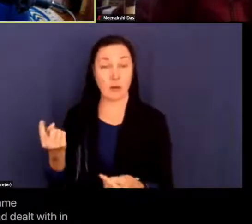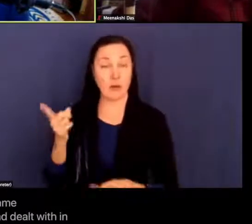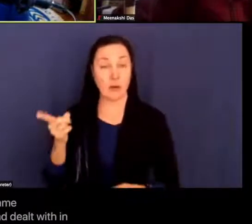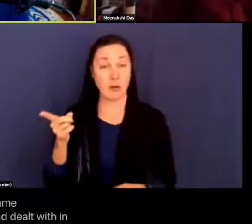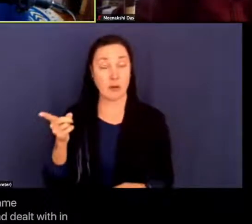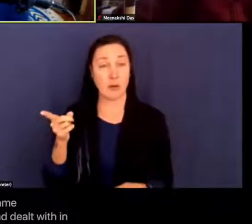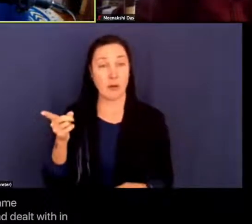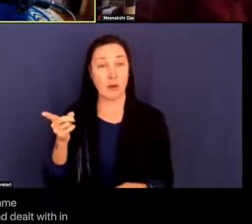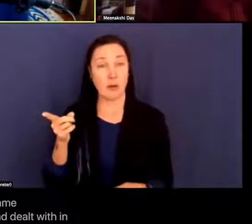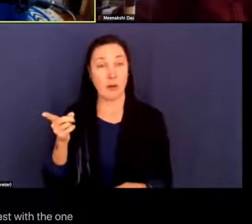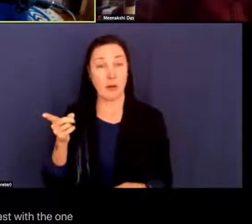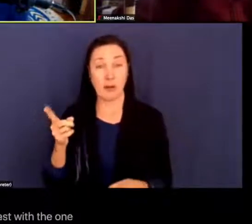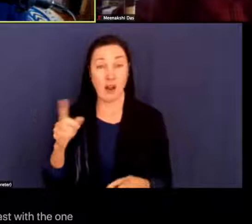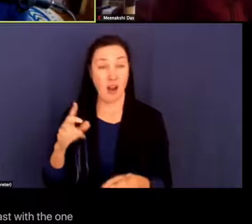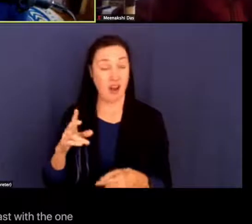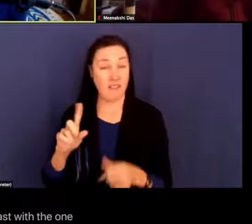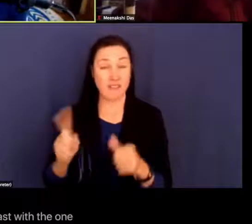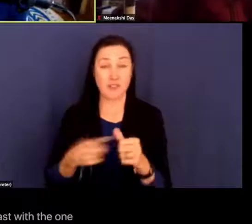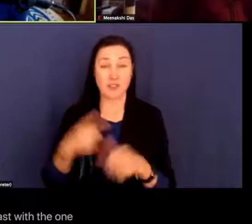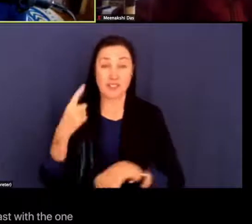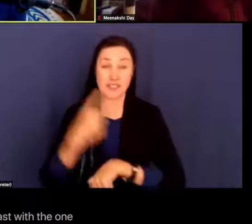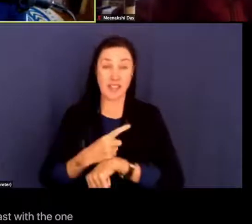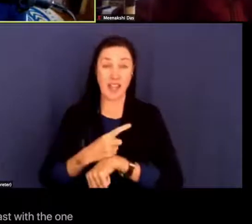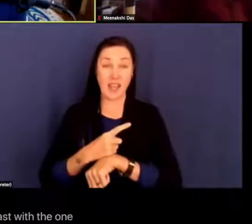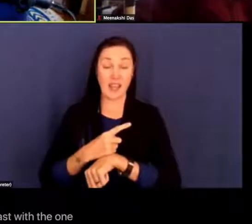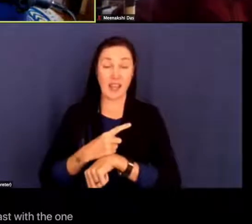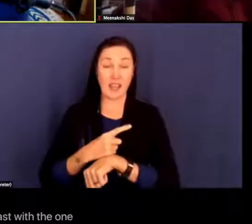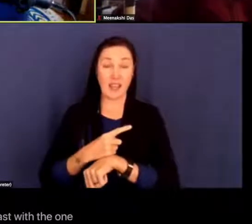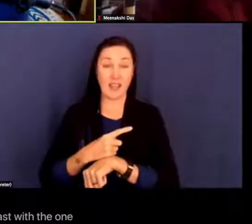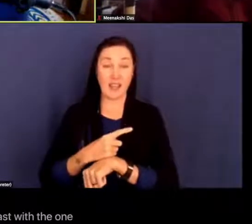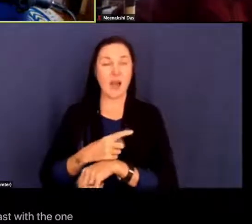the very first day it was not necessarily phrased as accommodations